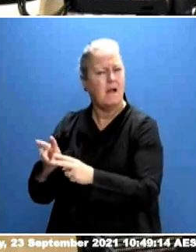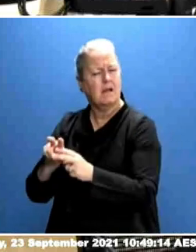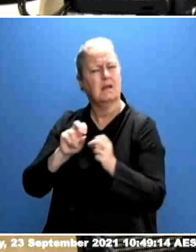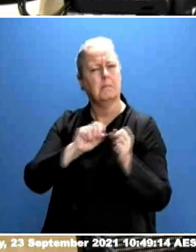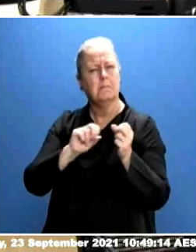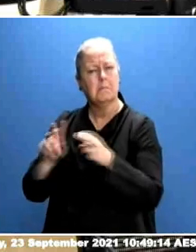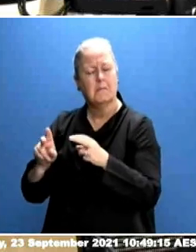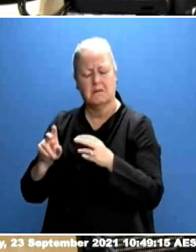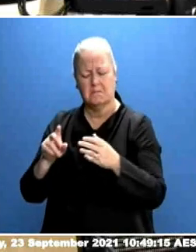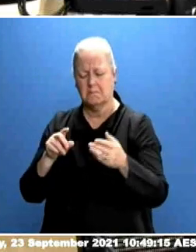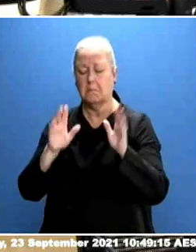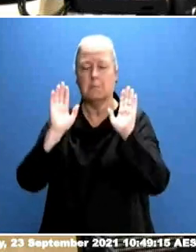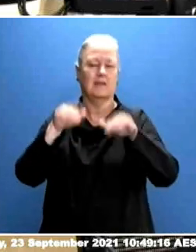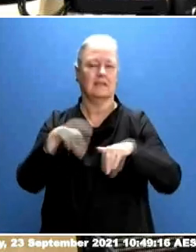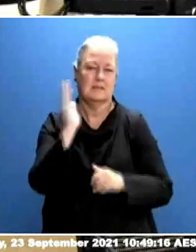Anyway, I'll sort it out in due course, no doubt.